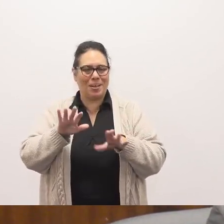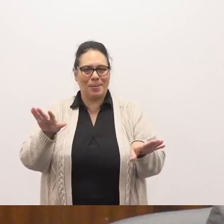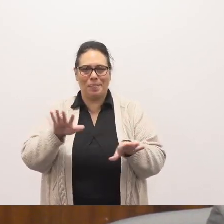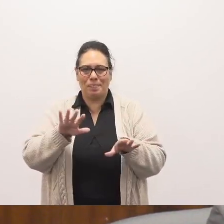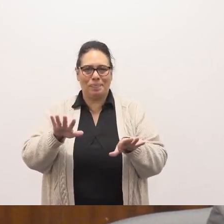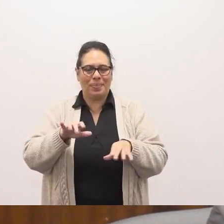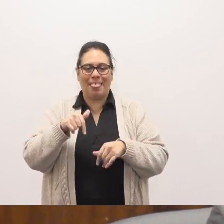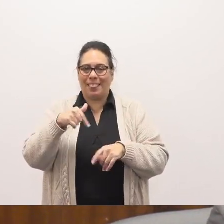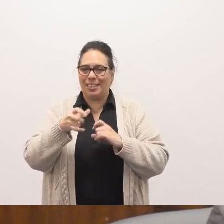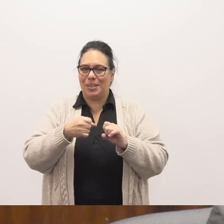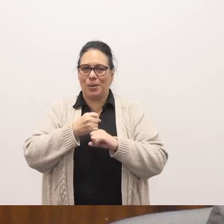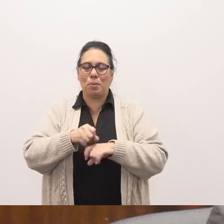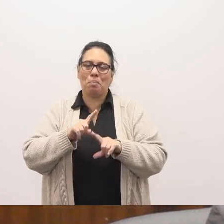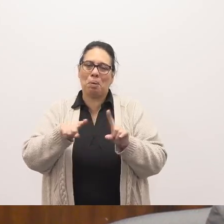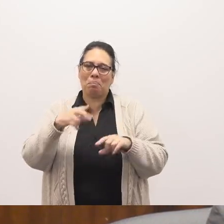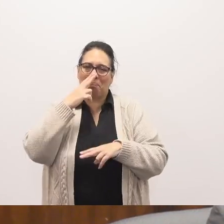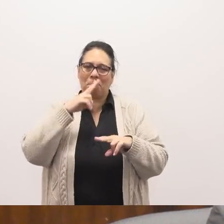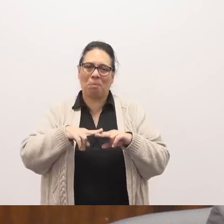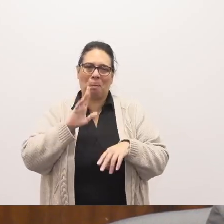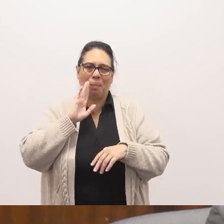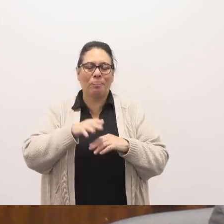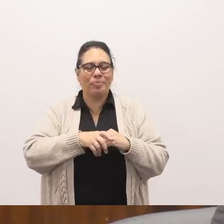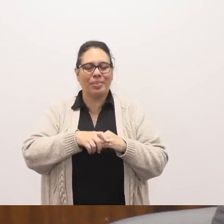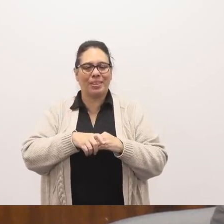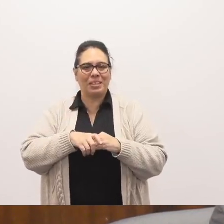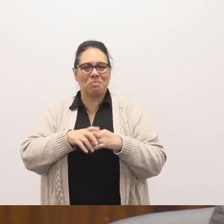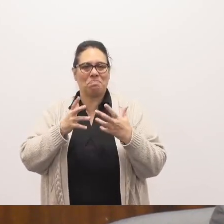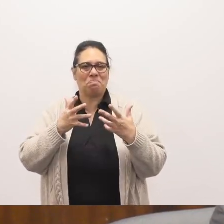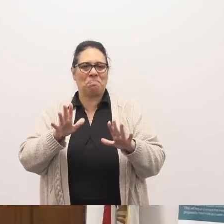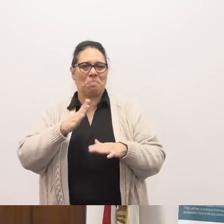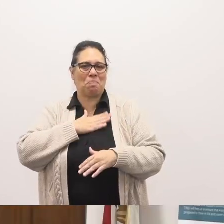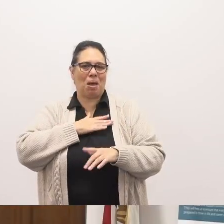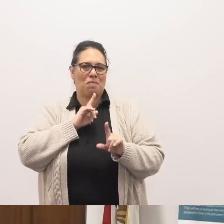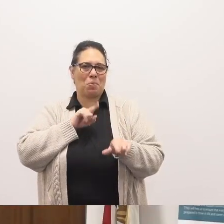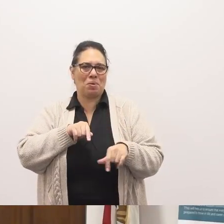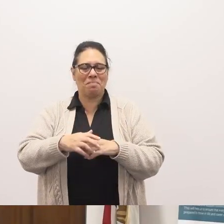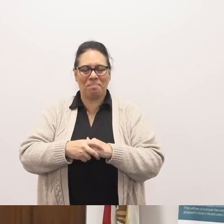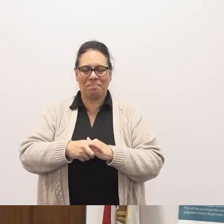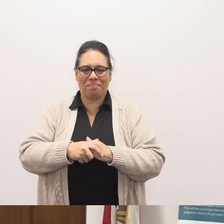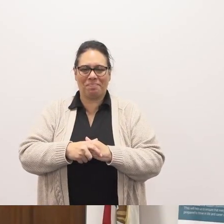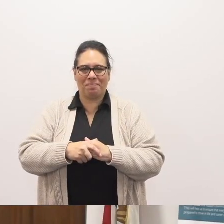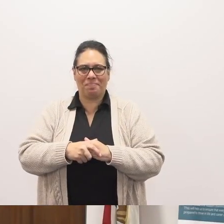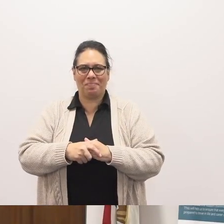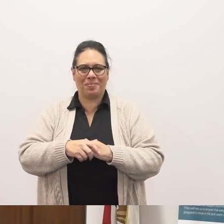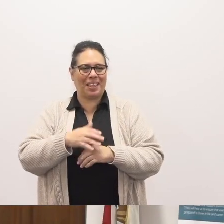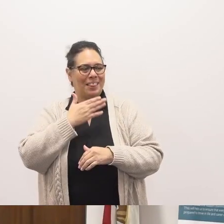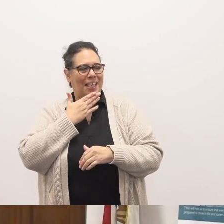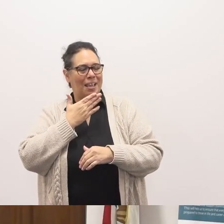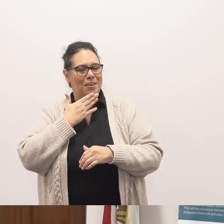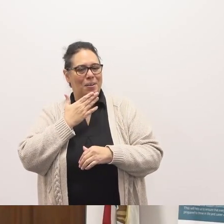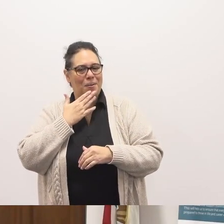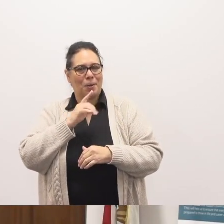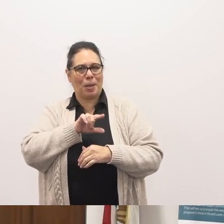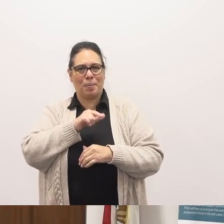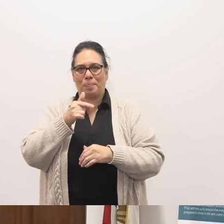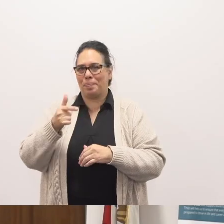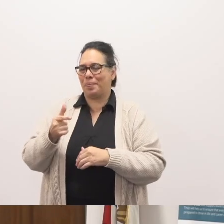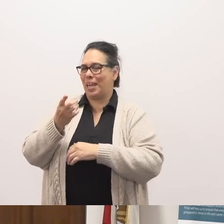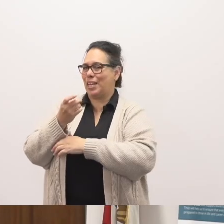But it should be a good time. That'll be the end of my report. Thank you. Dr. Benitez.